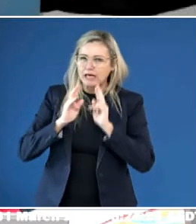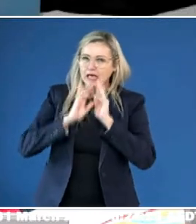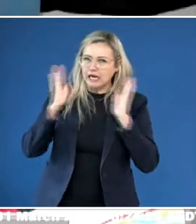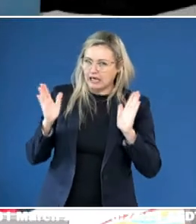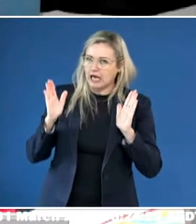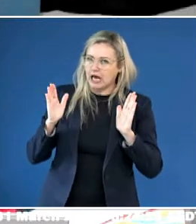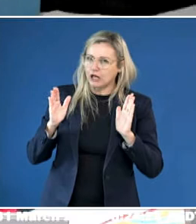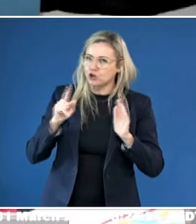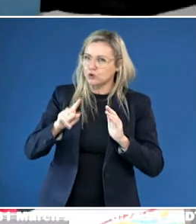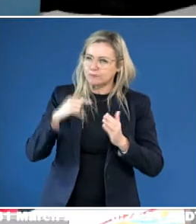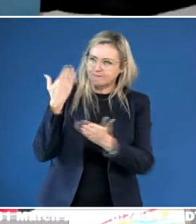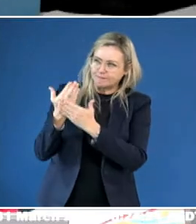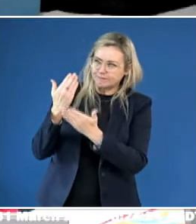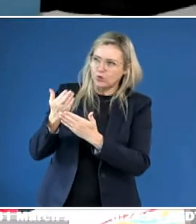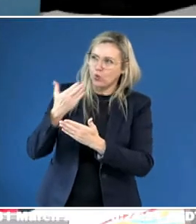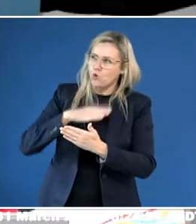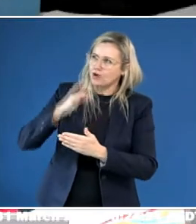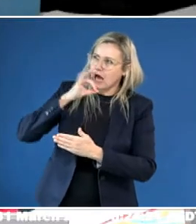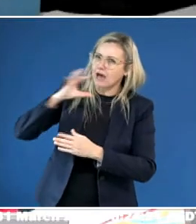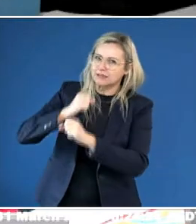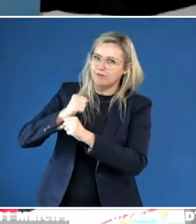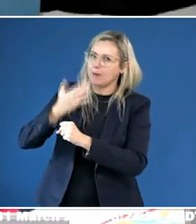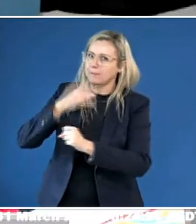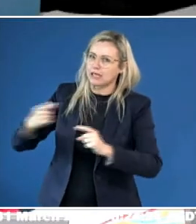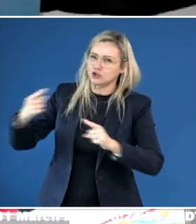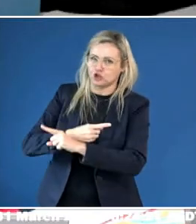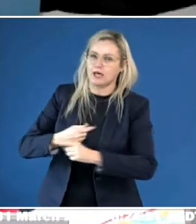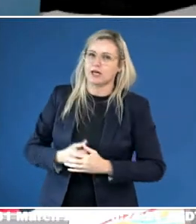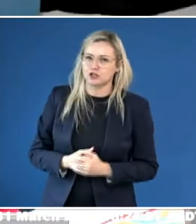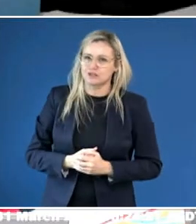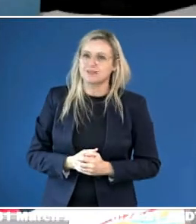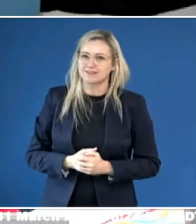So I will leave that there and I just want to say thank you and particularly to Tess for